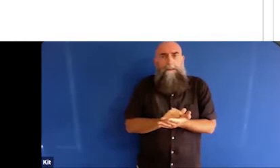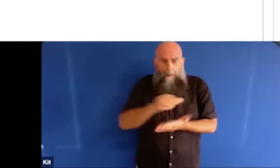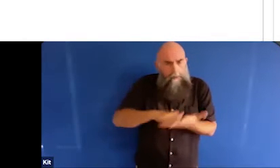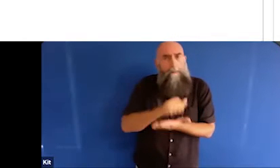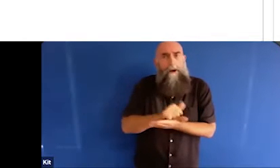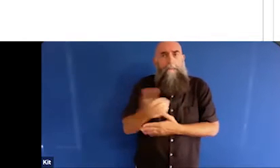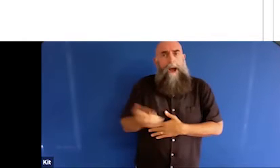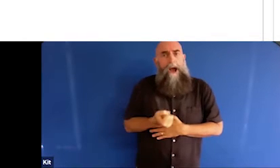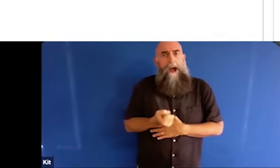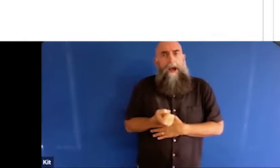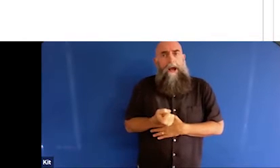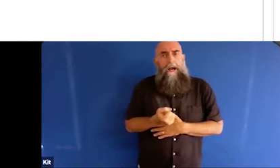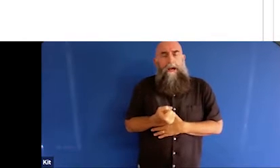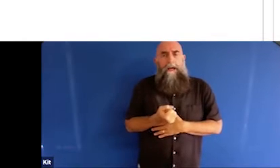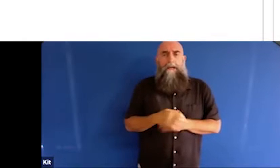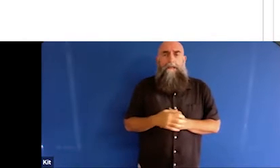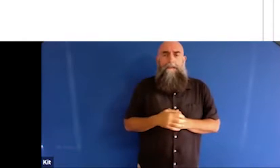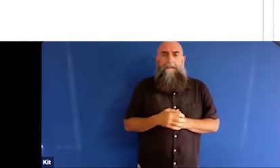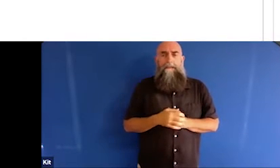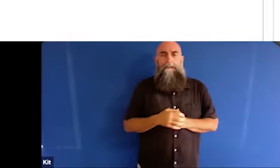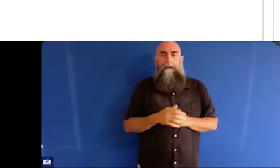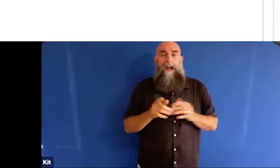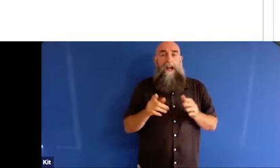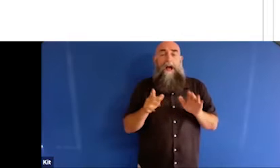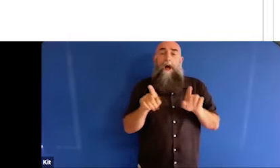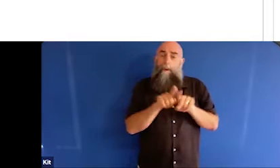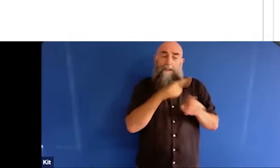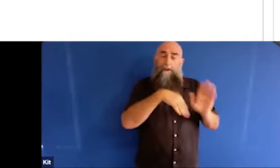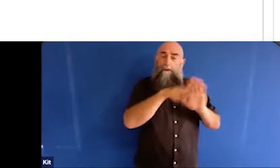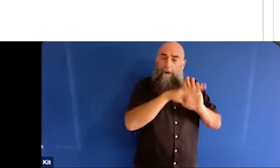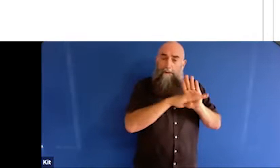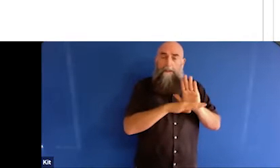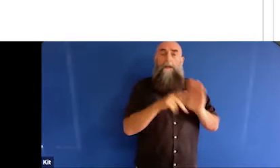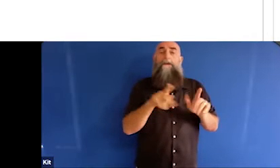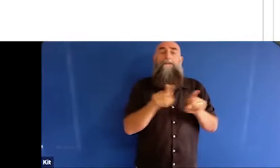The viability criterion also talking about the role of collaborators and